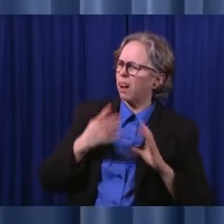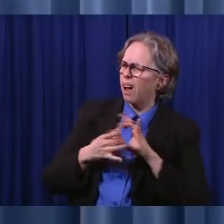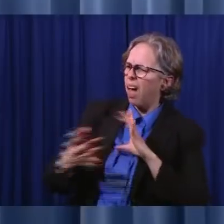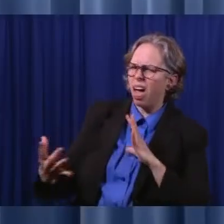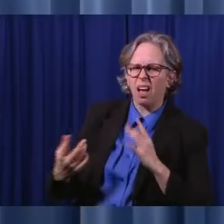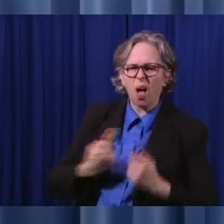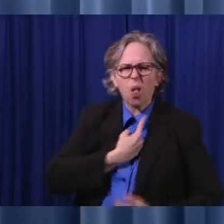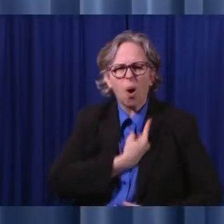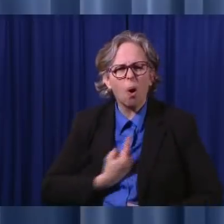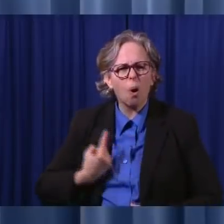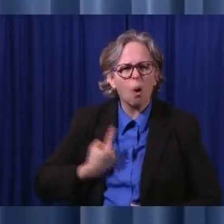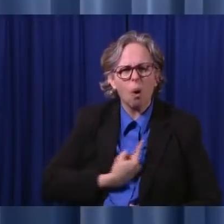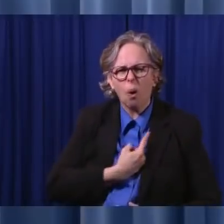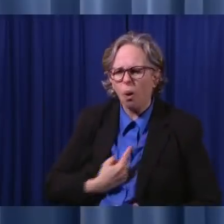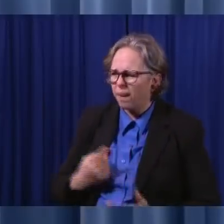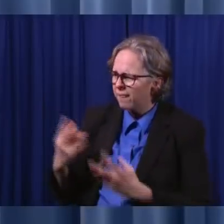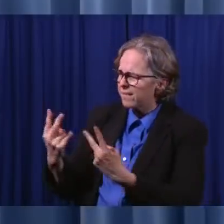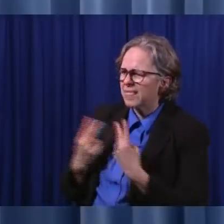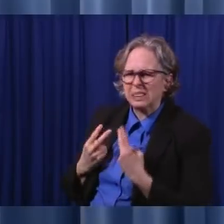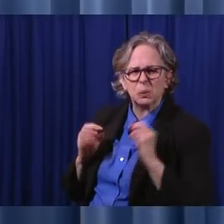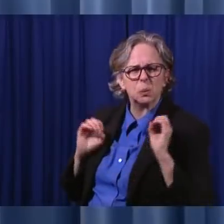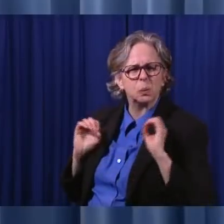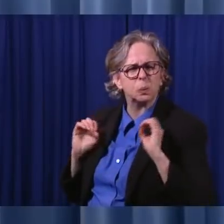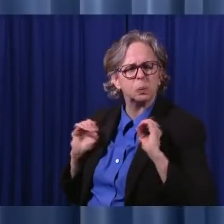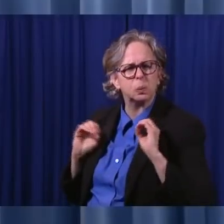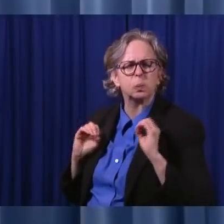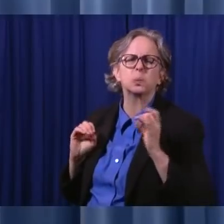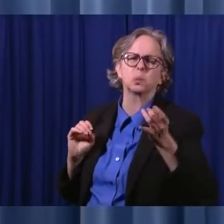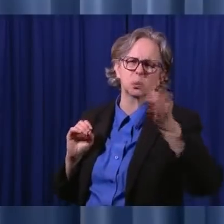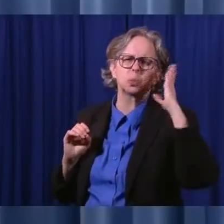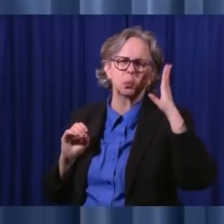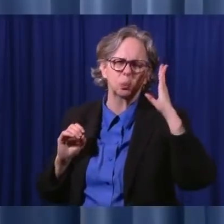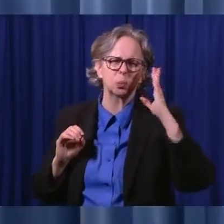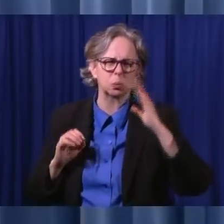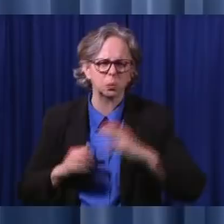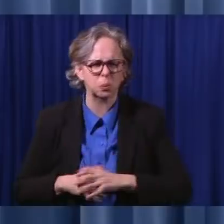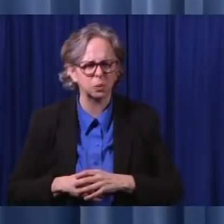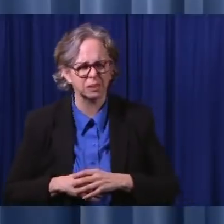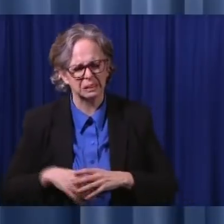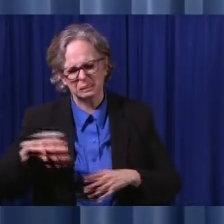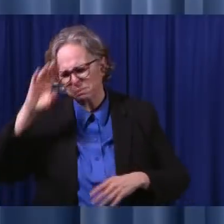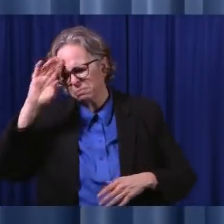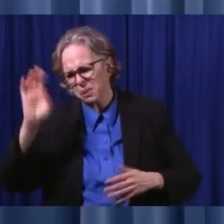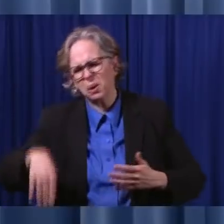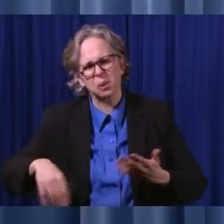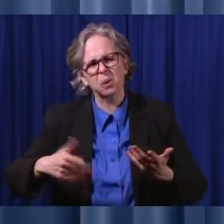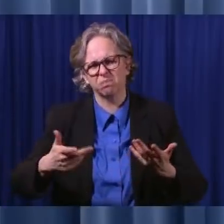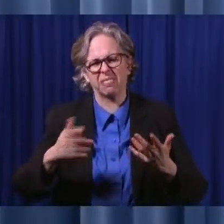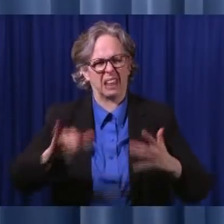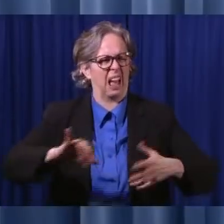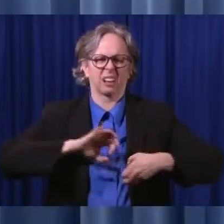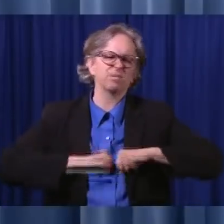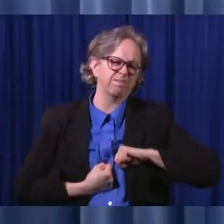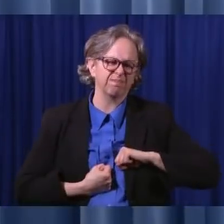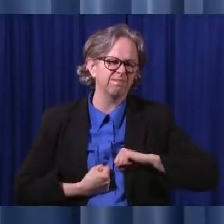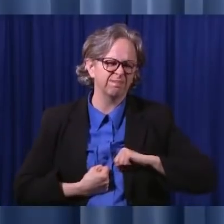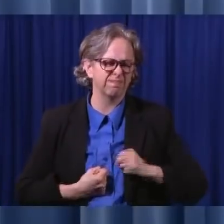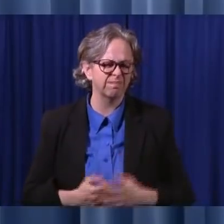THIS IS CAUSED A GREAT DEAL OF HEARTACHE INSIDE OF THE FACILITIES WITH THE INDIVIDUALS THAT ARE THE PATIENTS AND WHO ARE THE RESIDENCE. WE ALSO KNOW